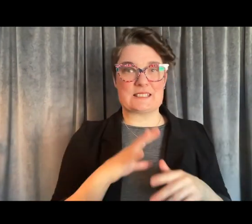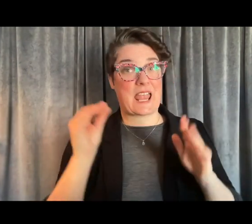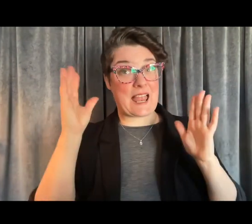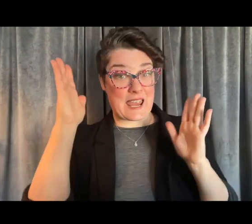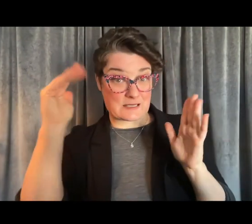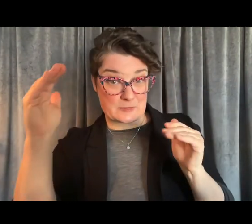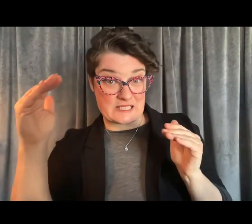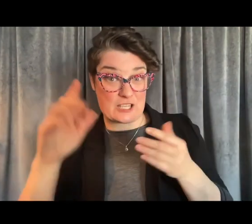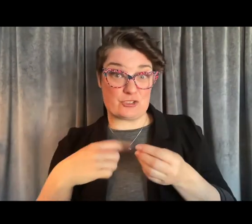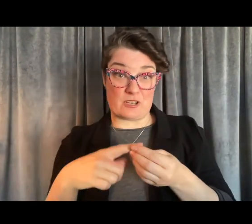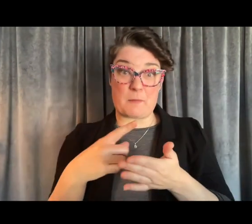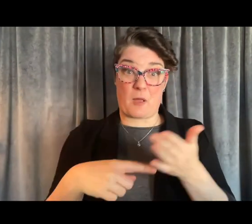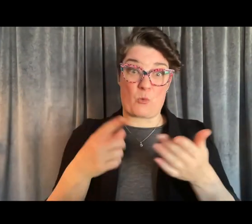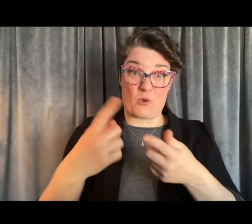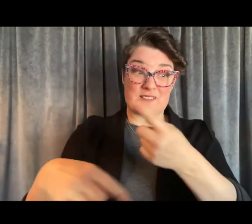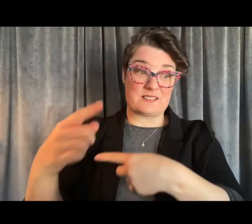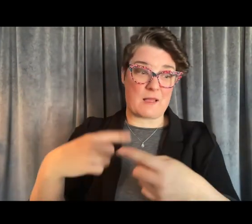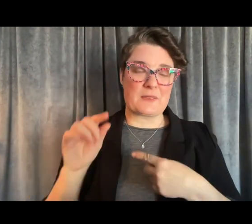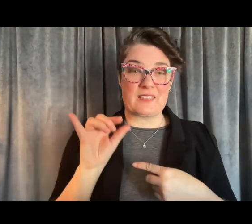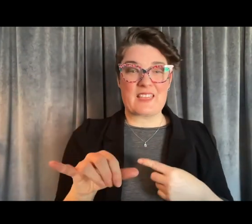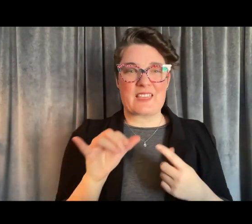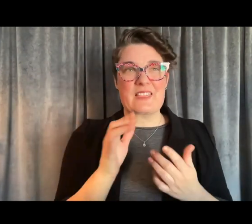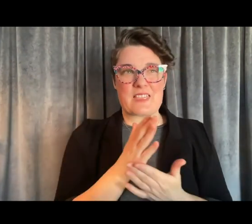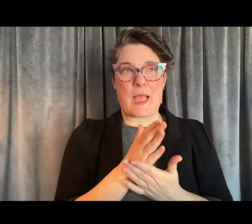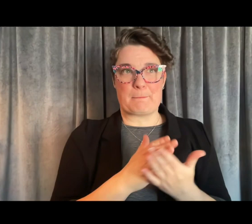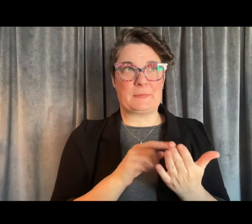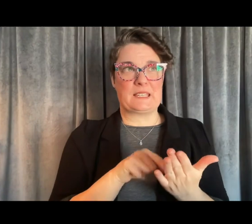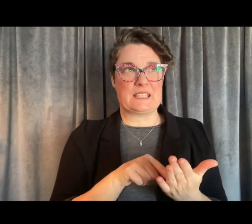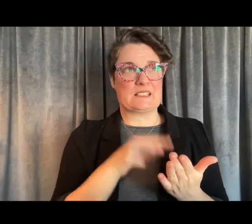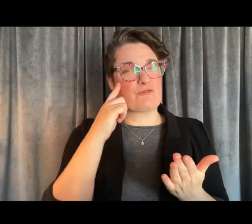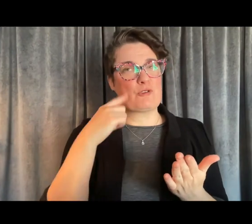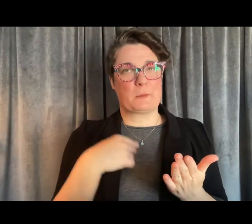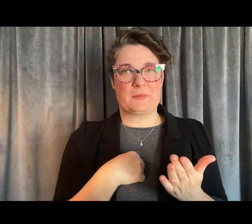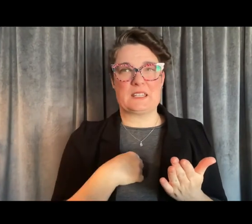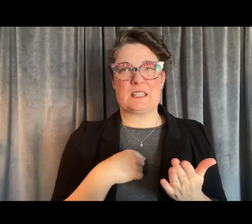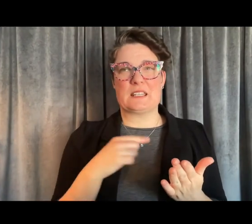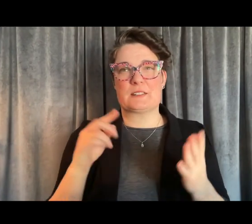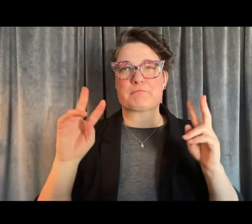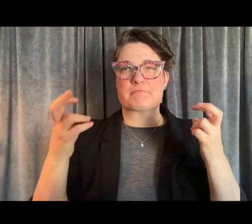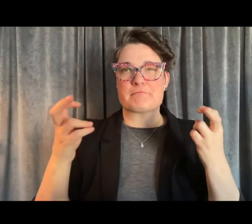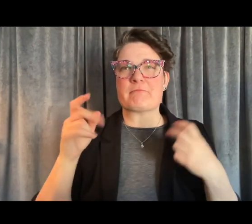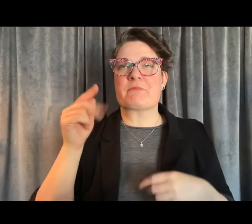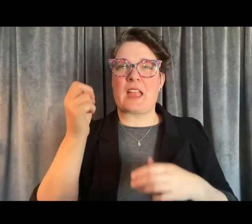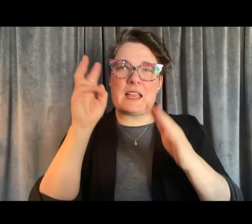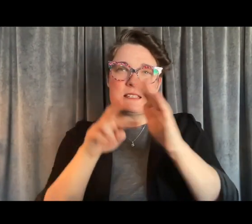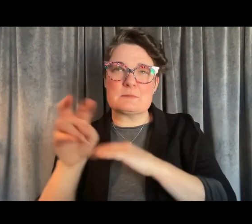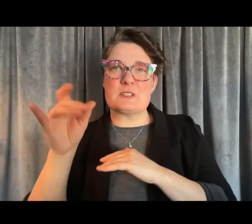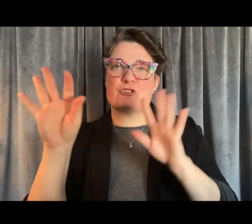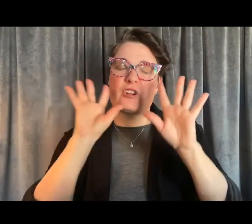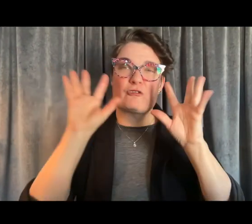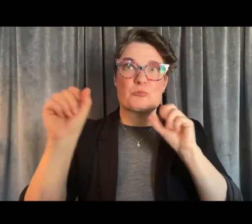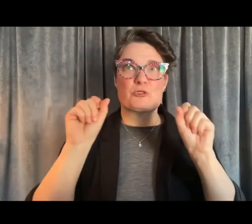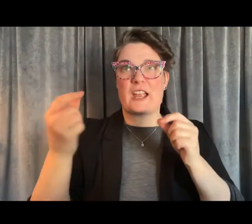kind of expectation of what's to come. This piece that jumped out to me is, "the anticipation of the bright